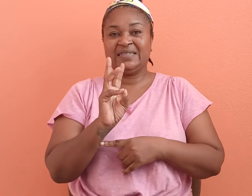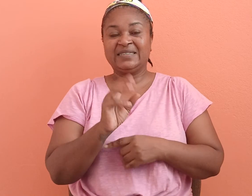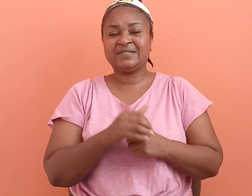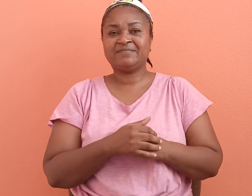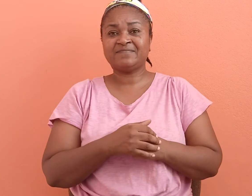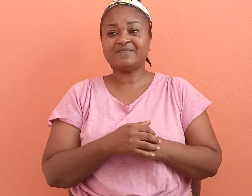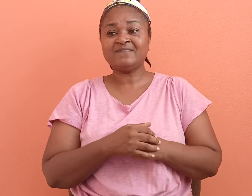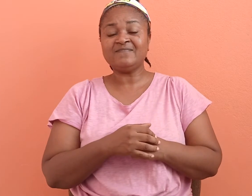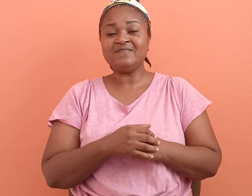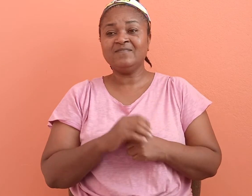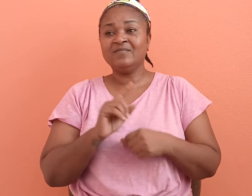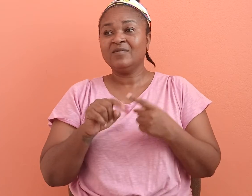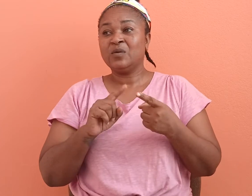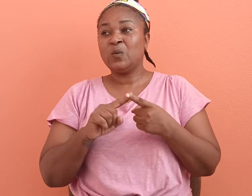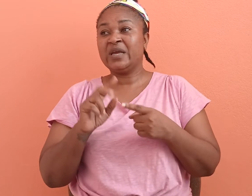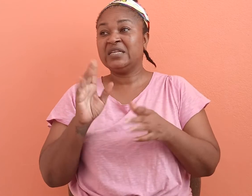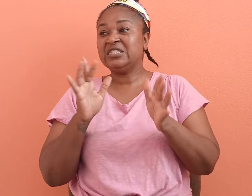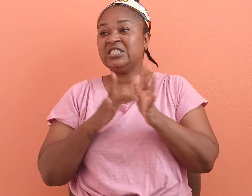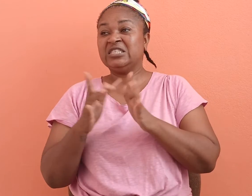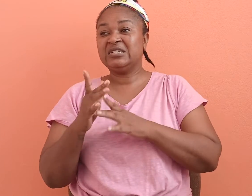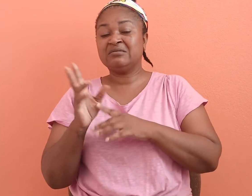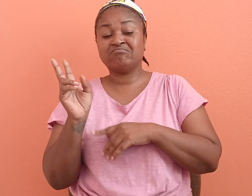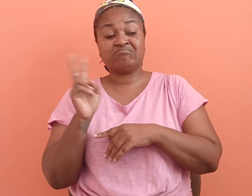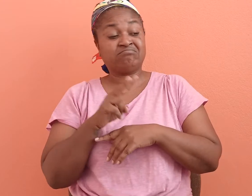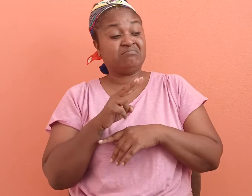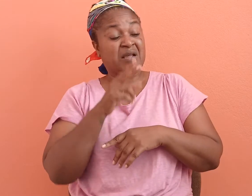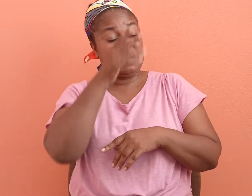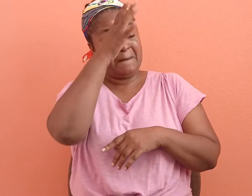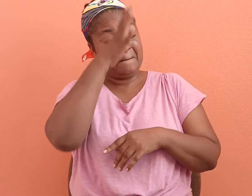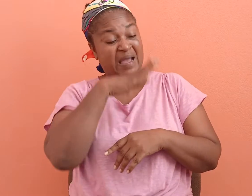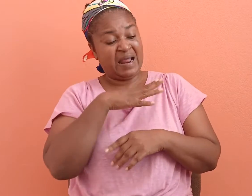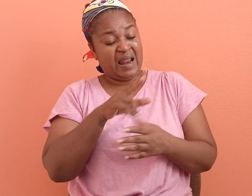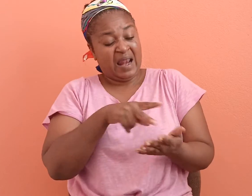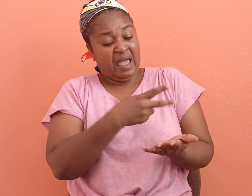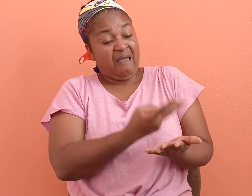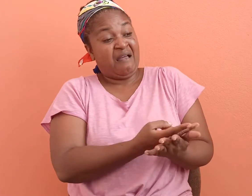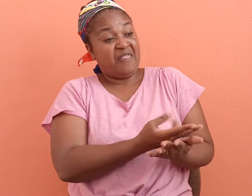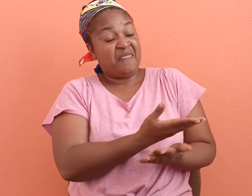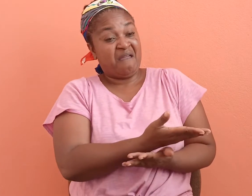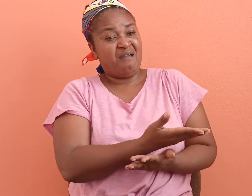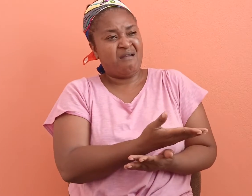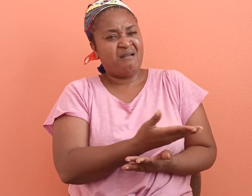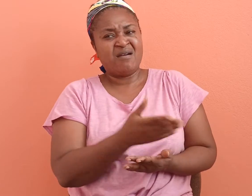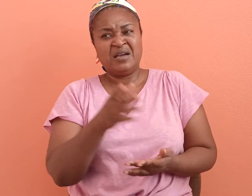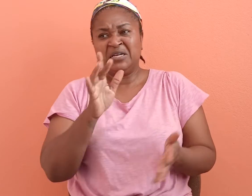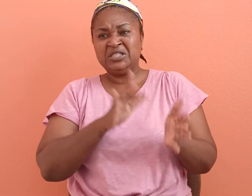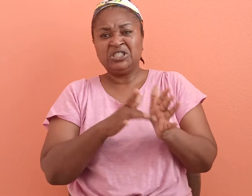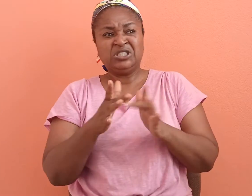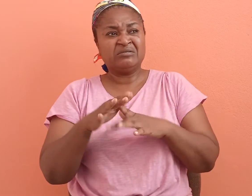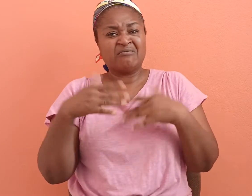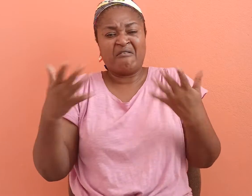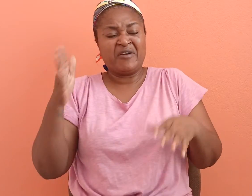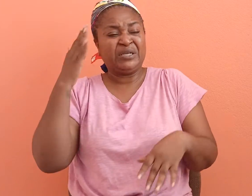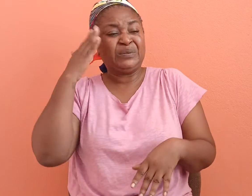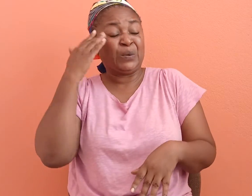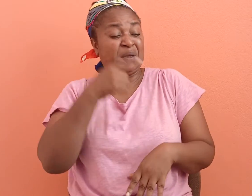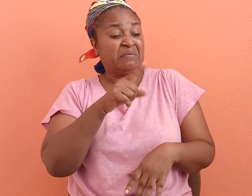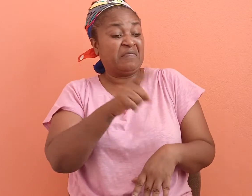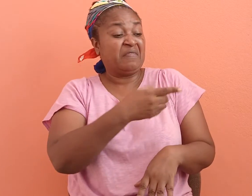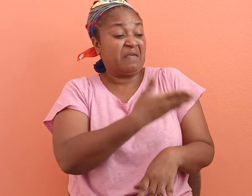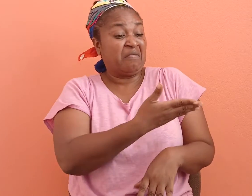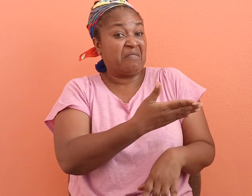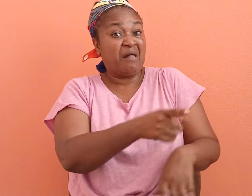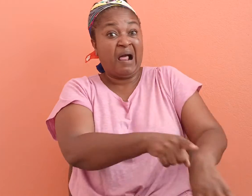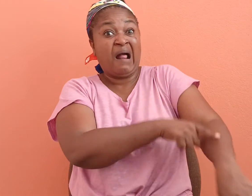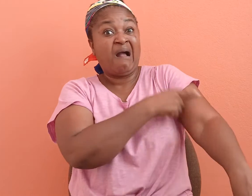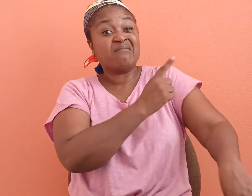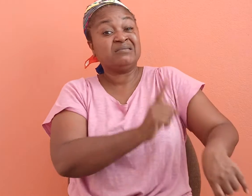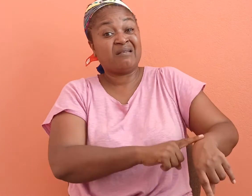When Jesus saw him lying there, knowing that he had already been there a long time,